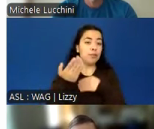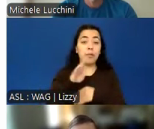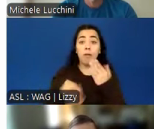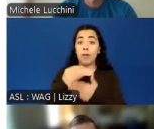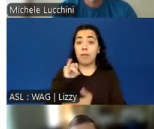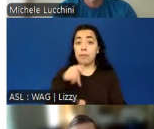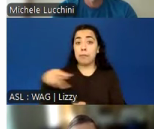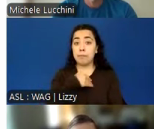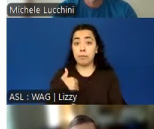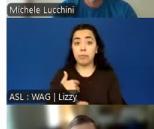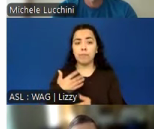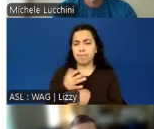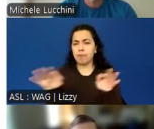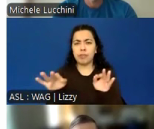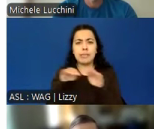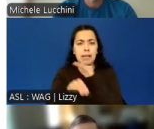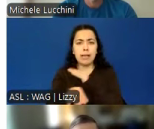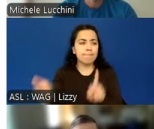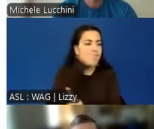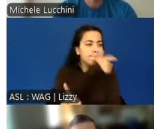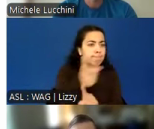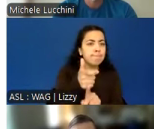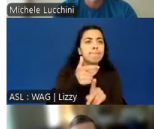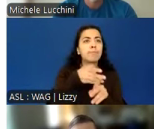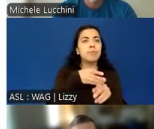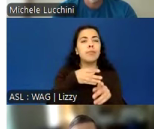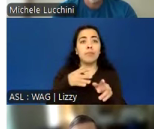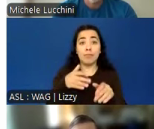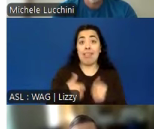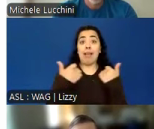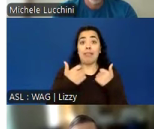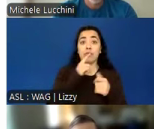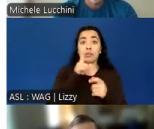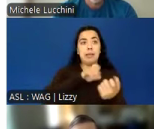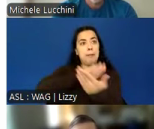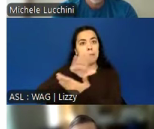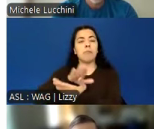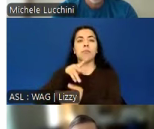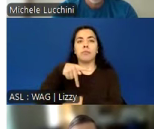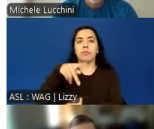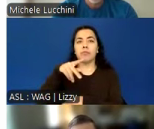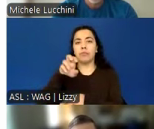access to live professional education webinars as well as our library of archived webinars,